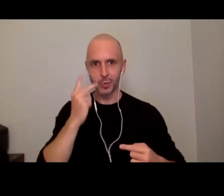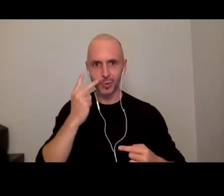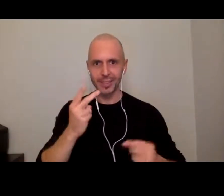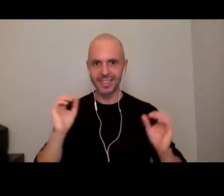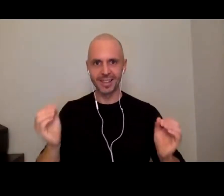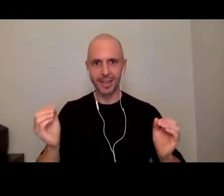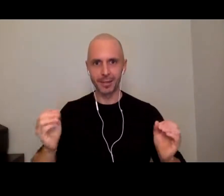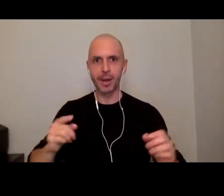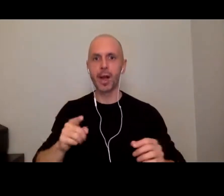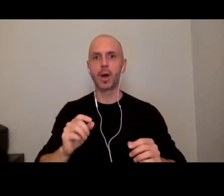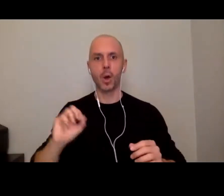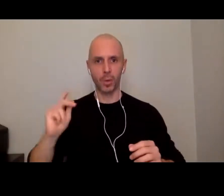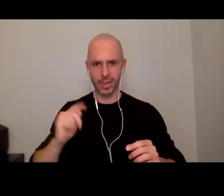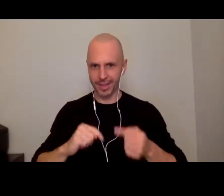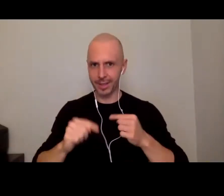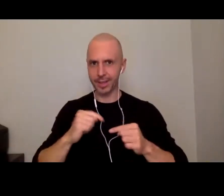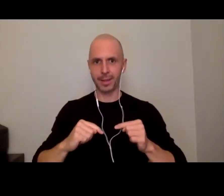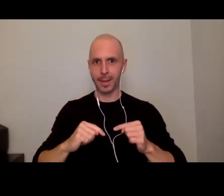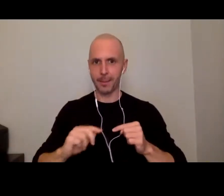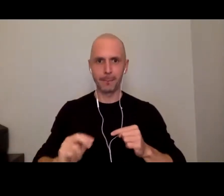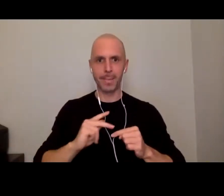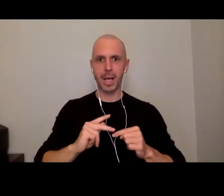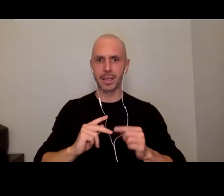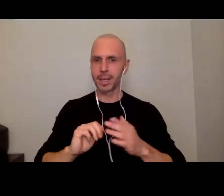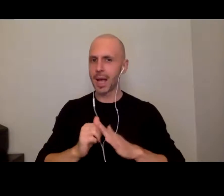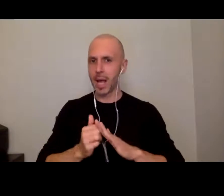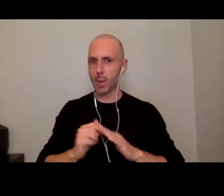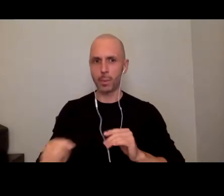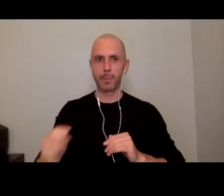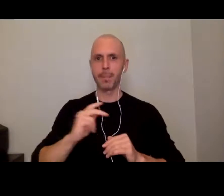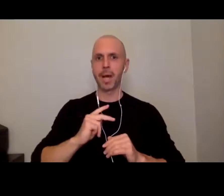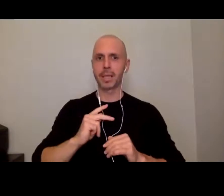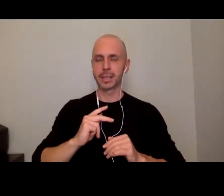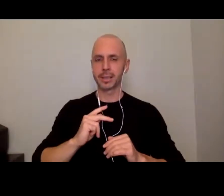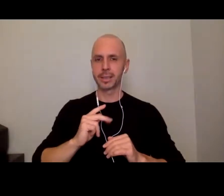do i do escape? Is it okay to escape? So you can see your zoom again and then